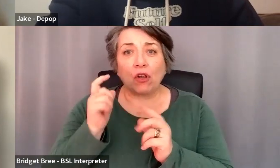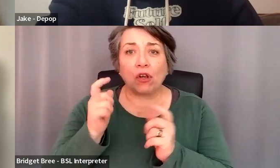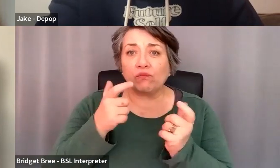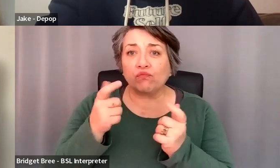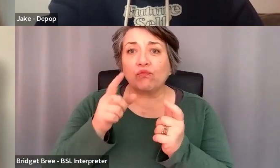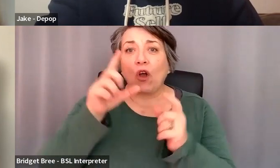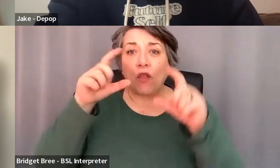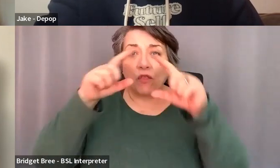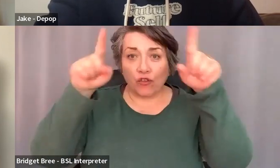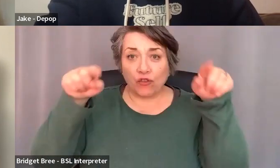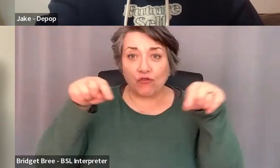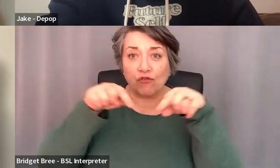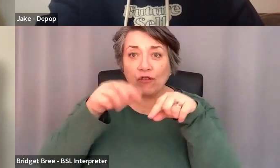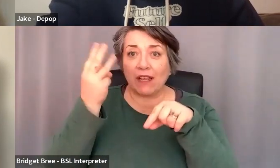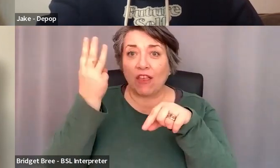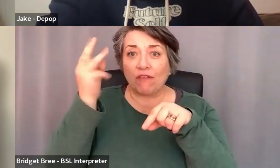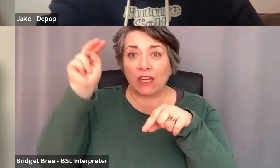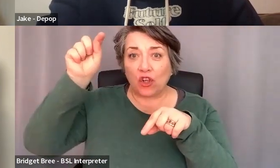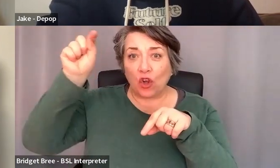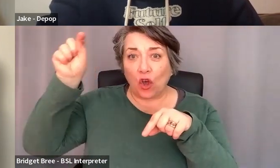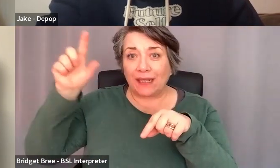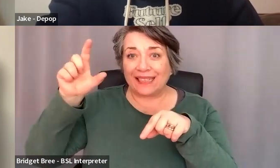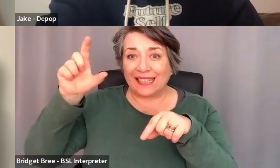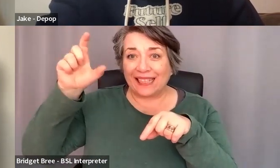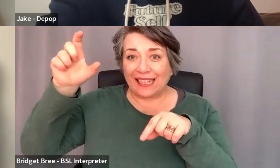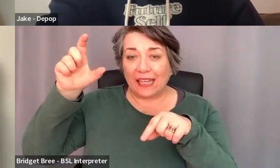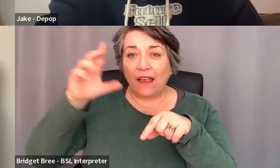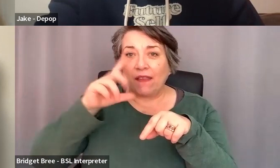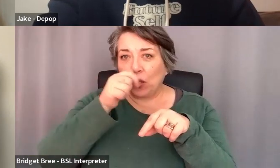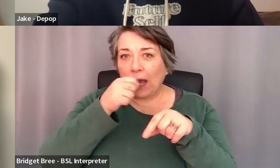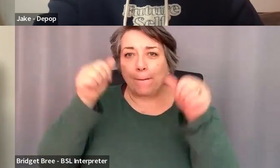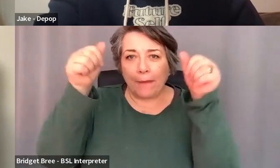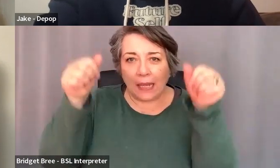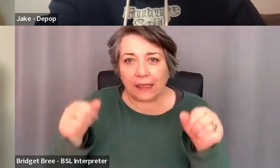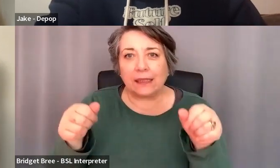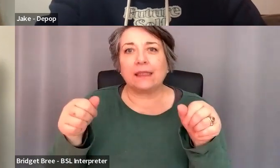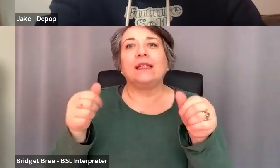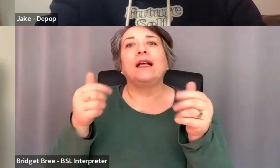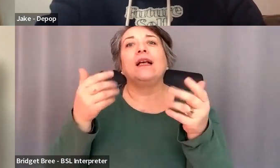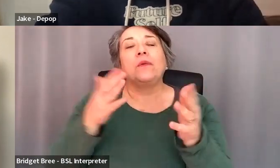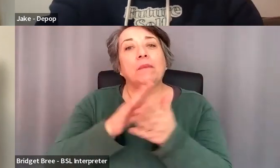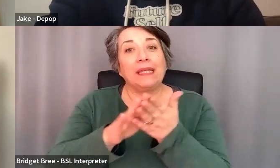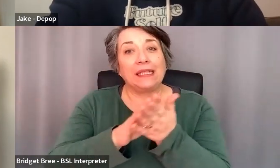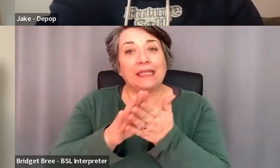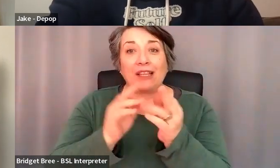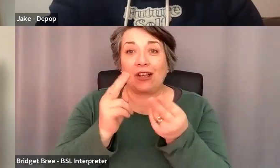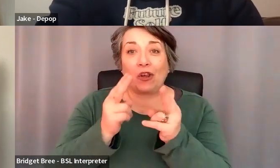next to the image, and then you can select to PIN them from the menu and then they will be on your screens the the whole time.